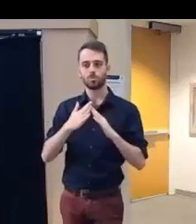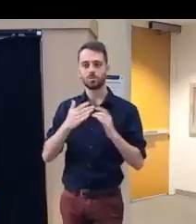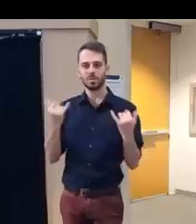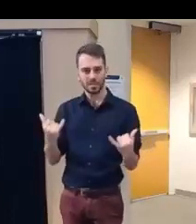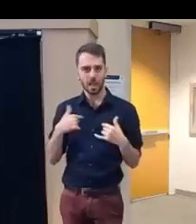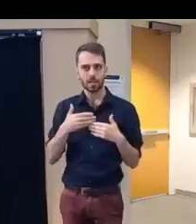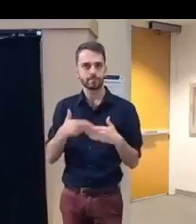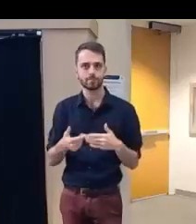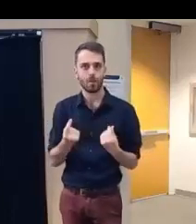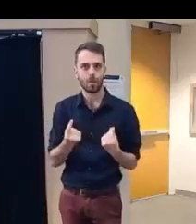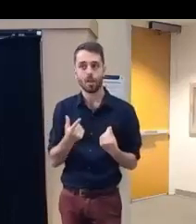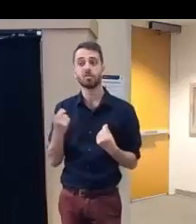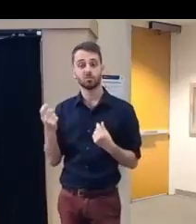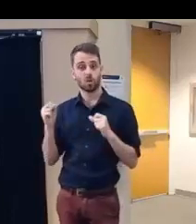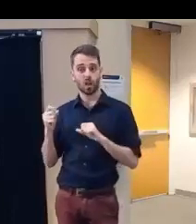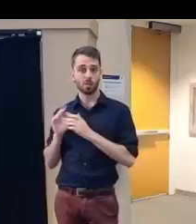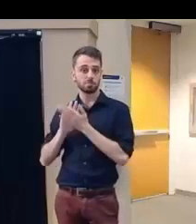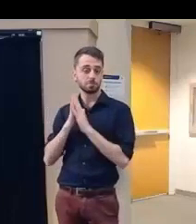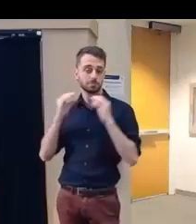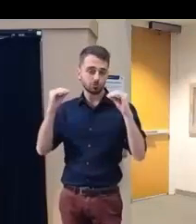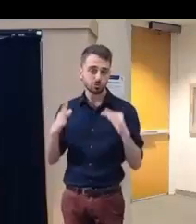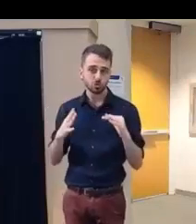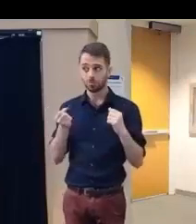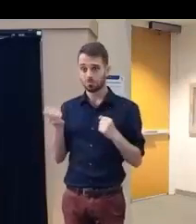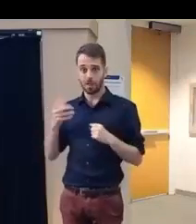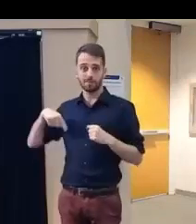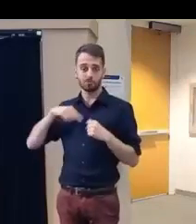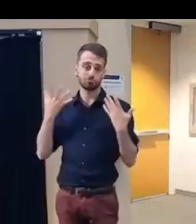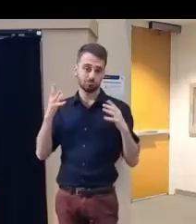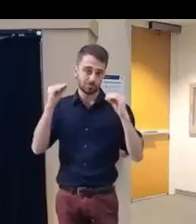being a teacher and many of us already are so if you are wondering how do I do more of what